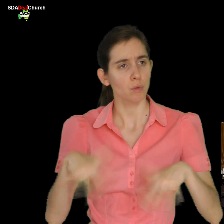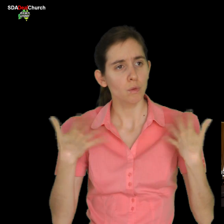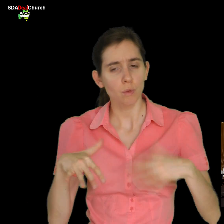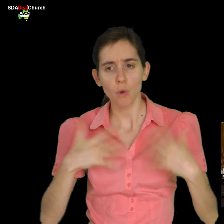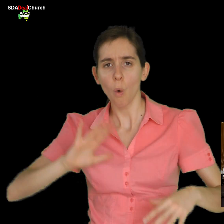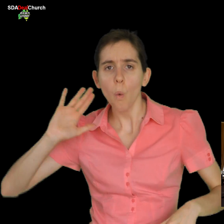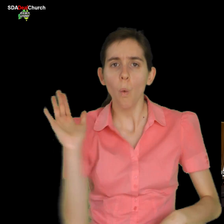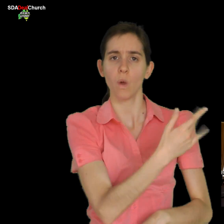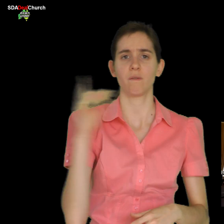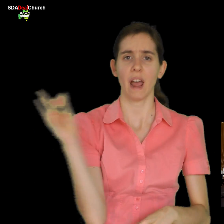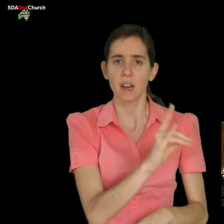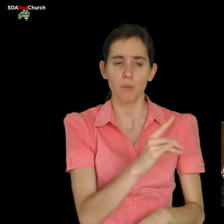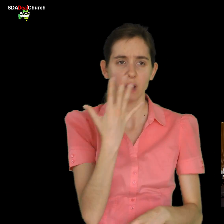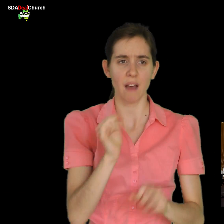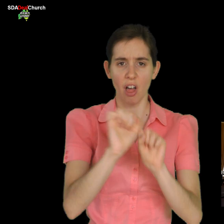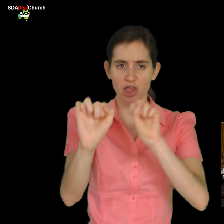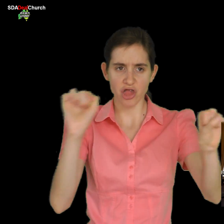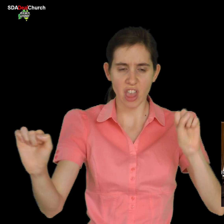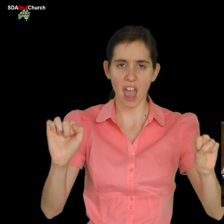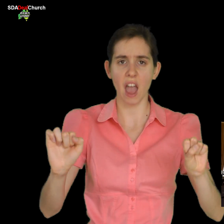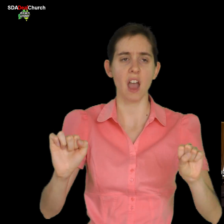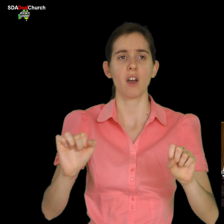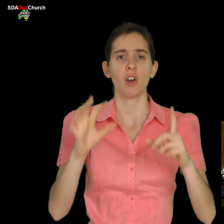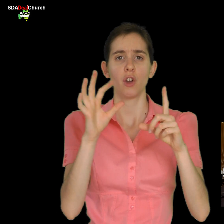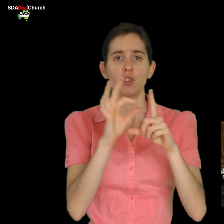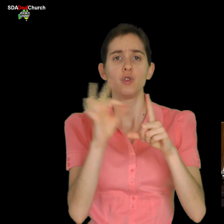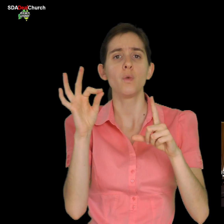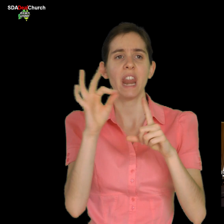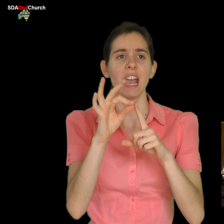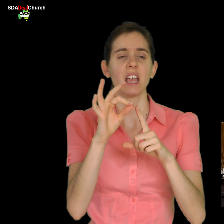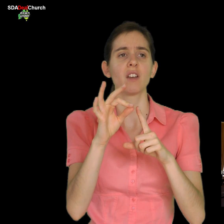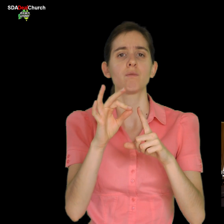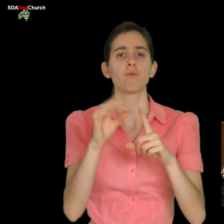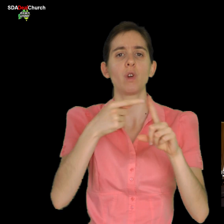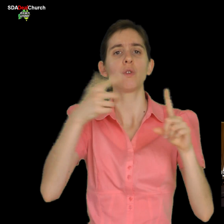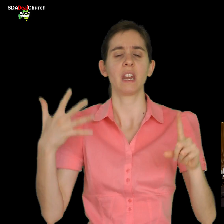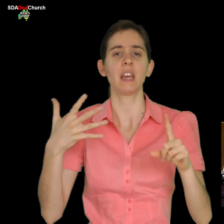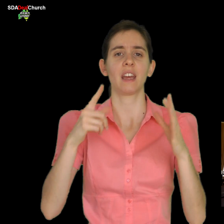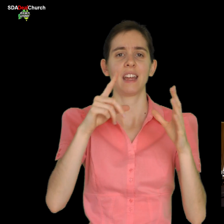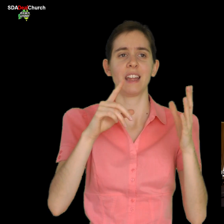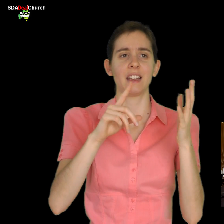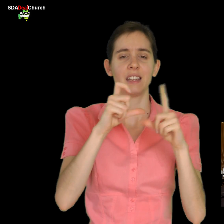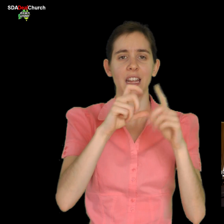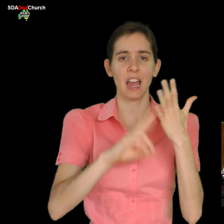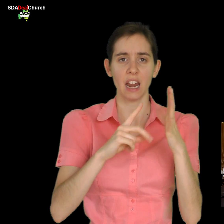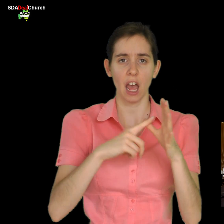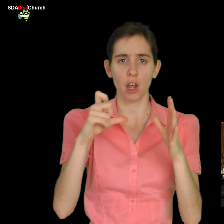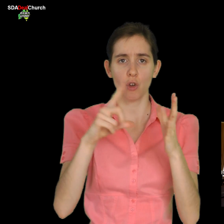these has its own unique DNA code. Now we ask ourselves the question, "What is the